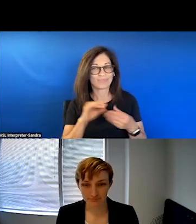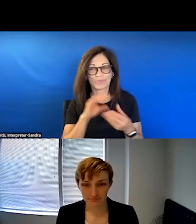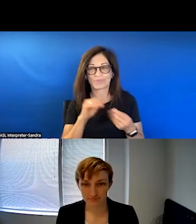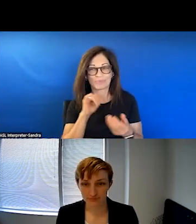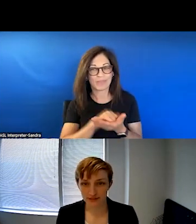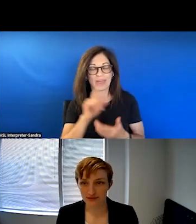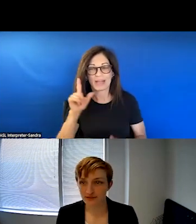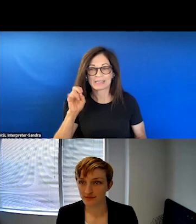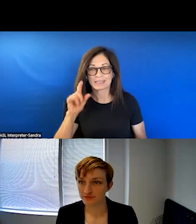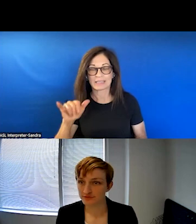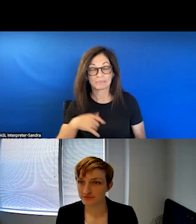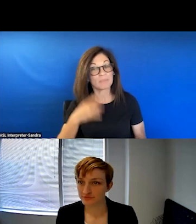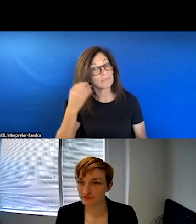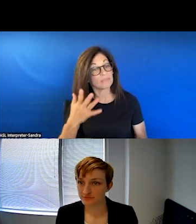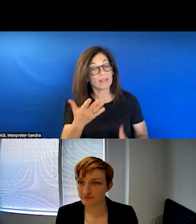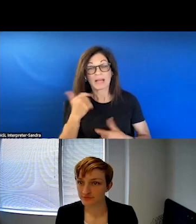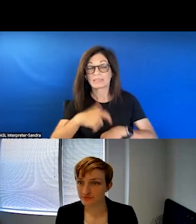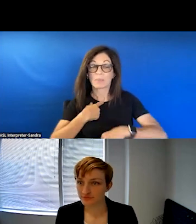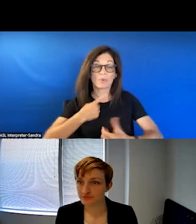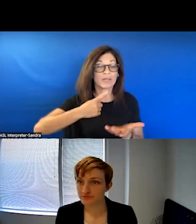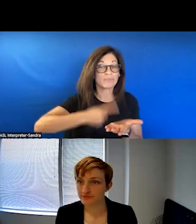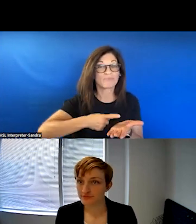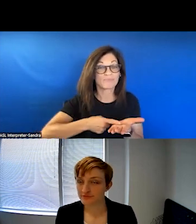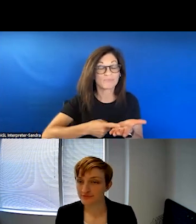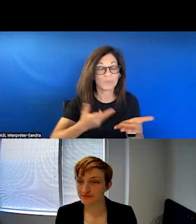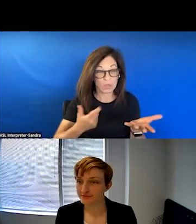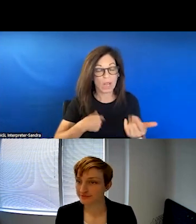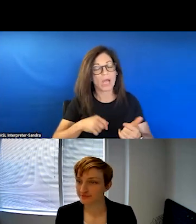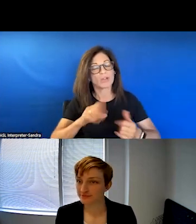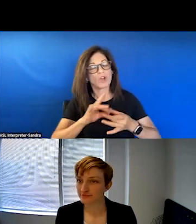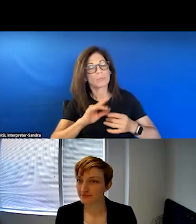WHEN WE TALKED -- TALKED HOW YOU CAN EDIT DRIVE TIMES.